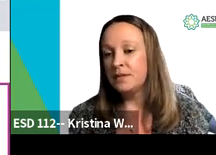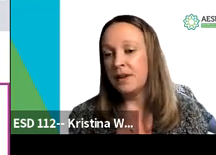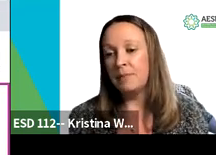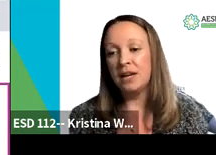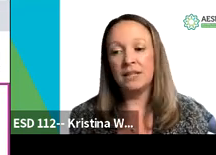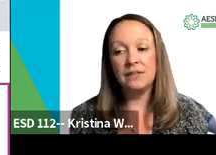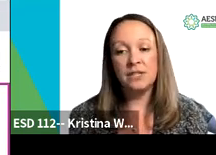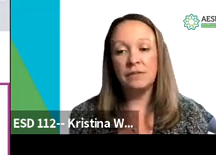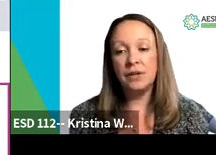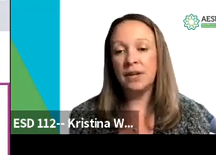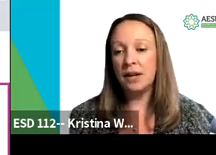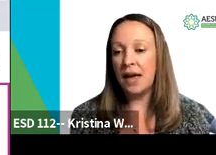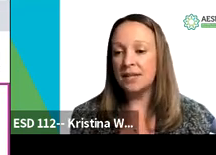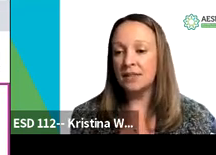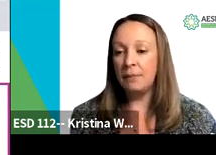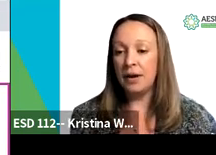ESD 112-- Kristina Wambold: So now I'm going to leave student view again. And that's at the bottom.